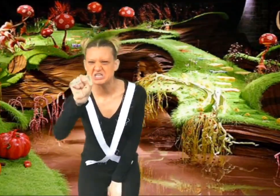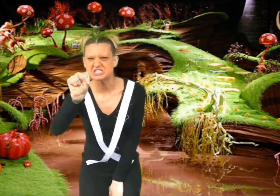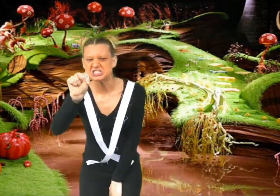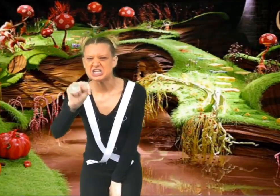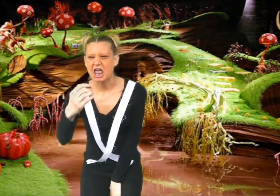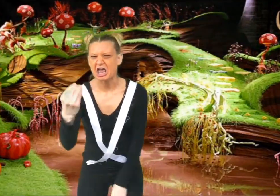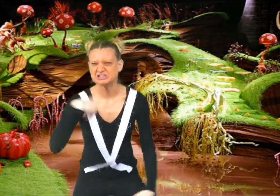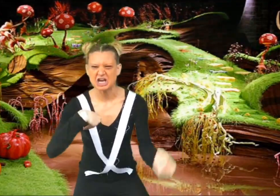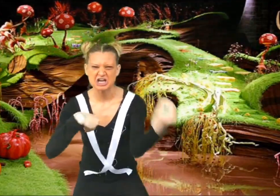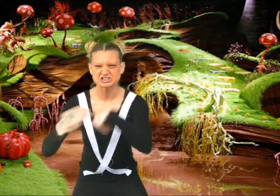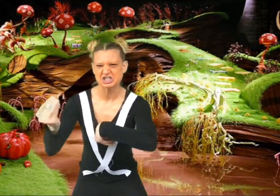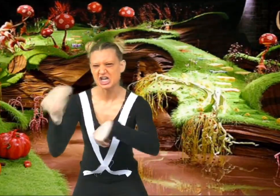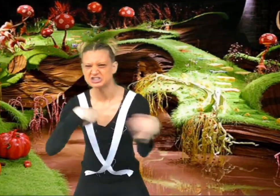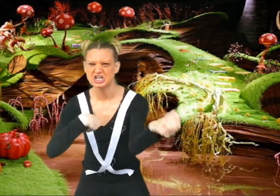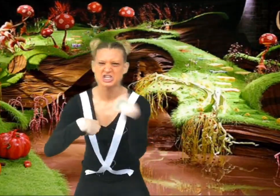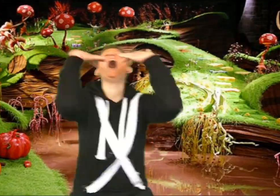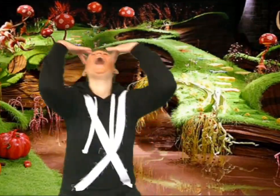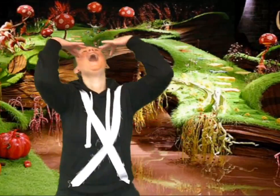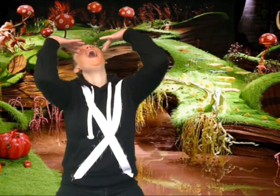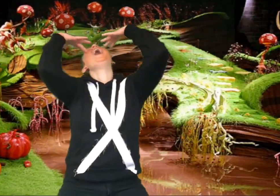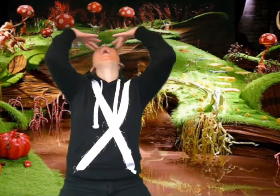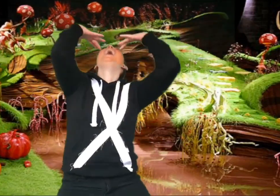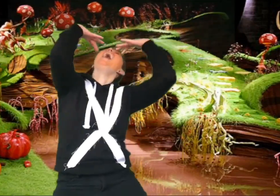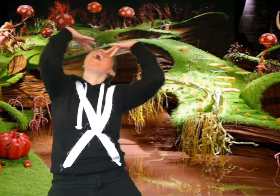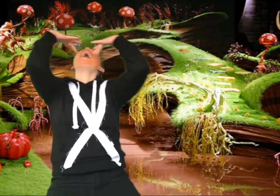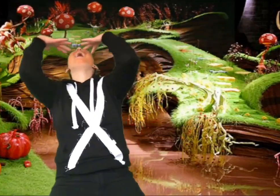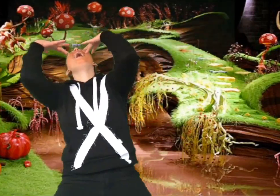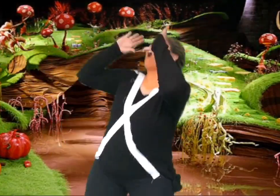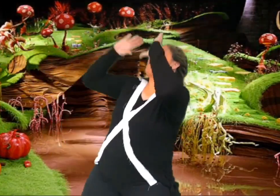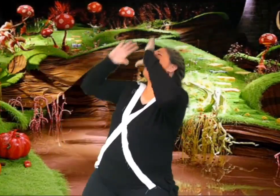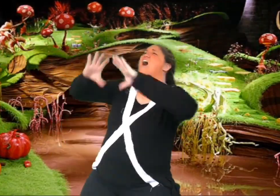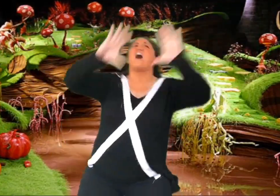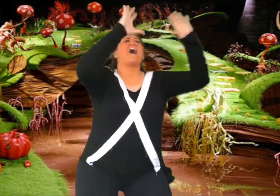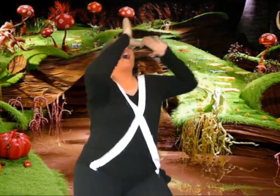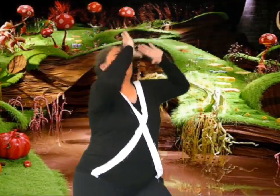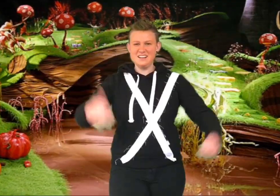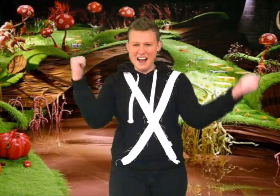To gorge and guzzle, feed and feast